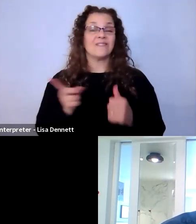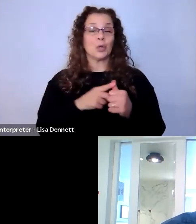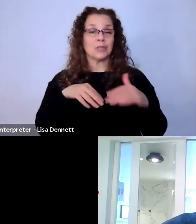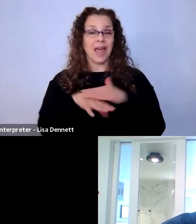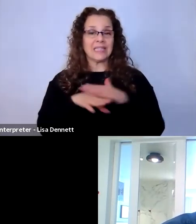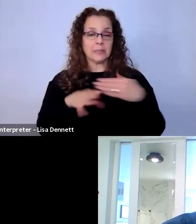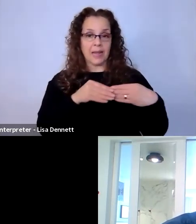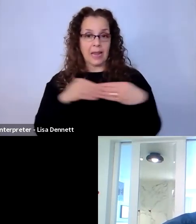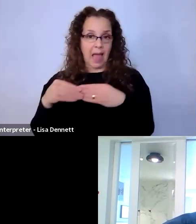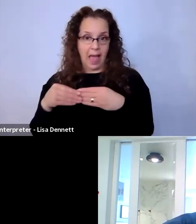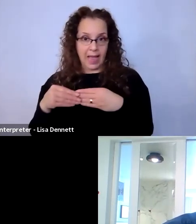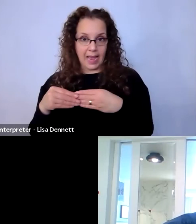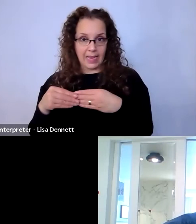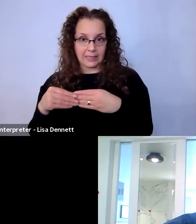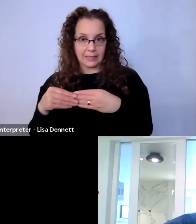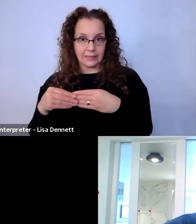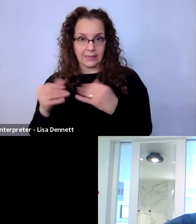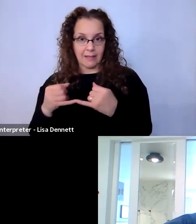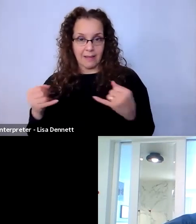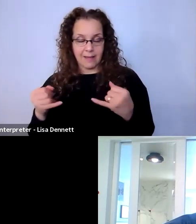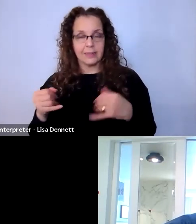Unless you haven't learned about excessively before will grant